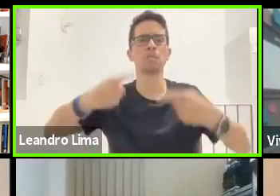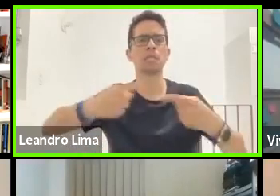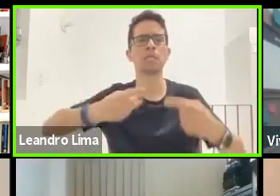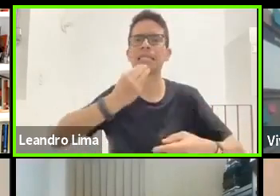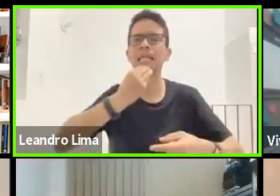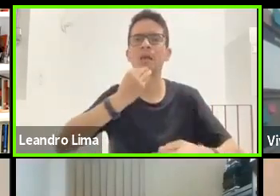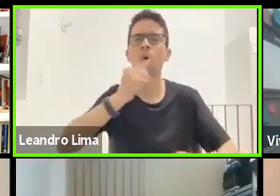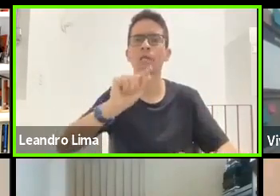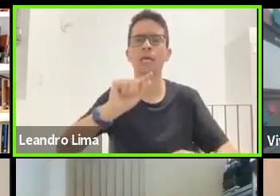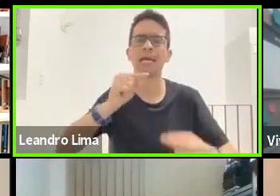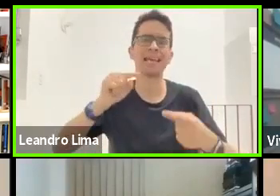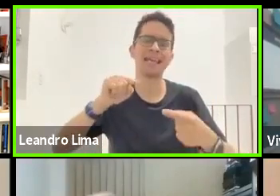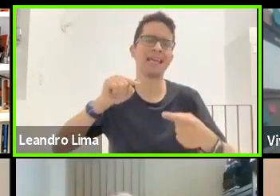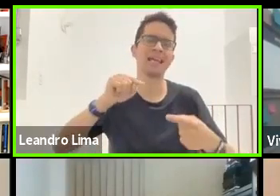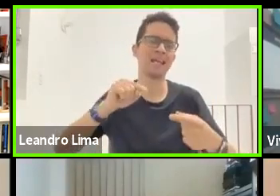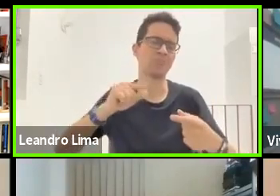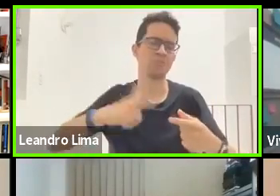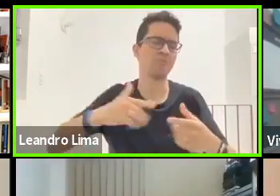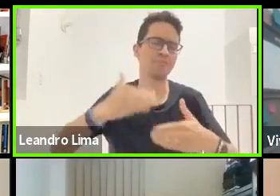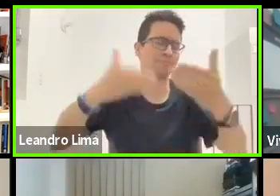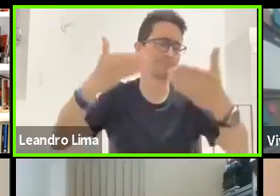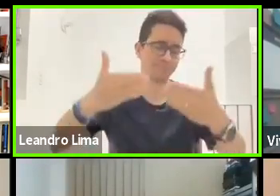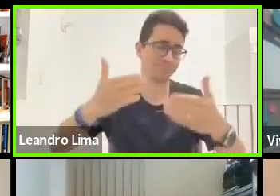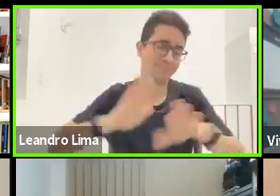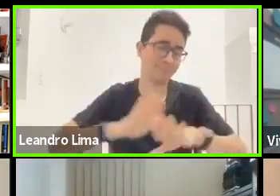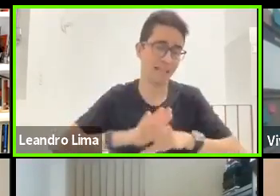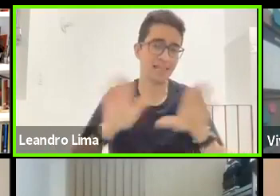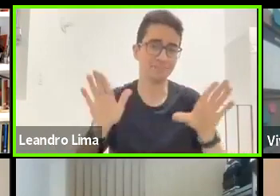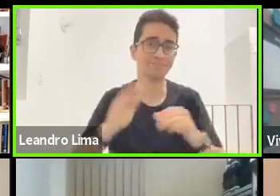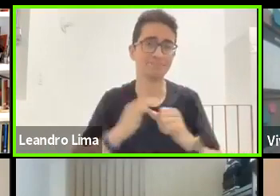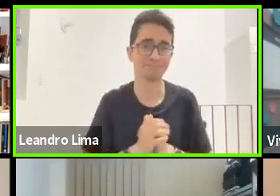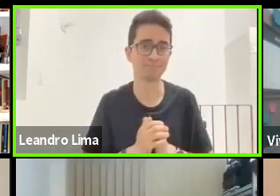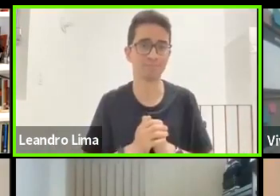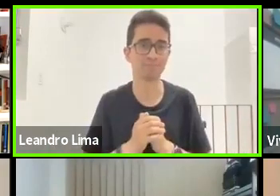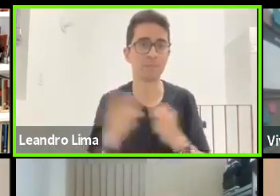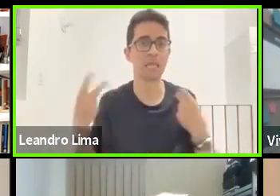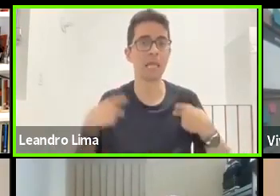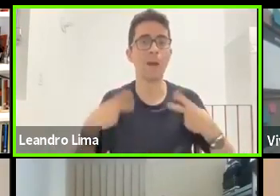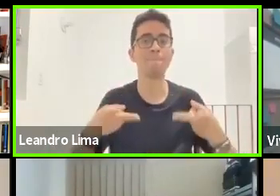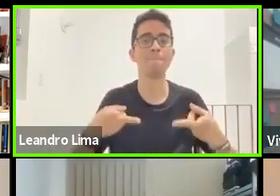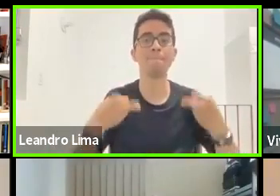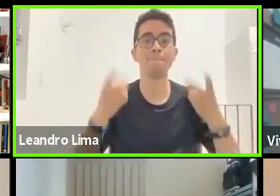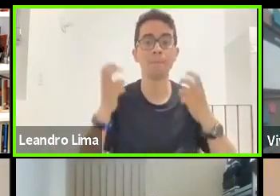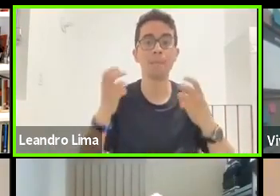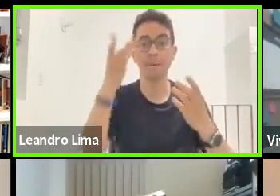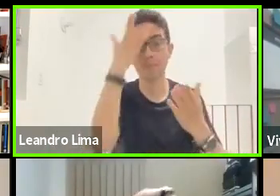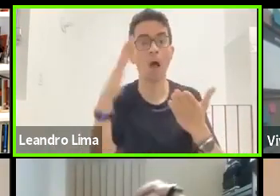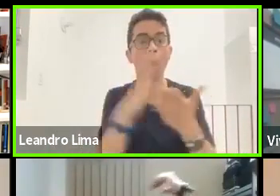So. So, there you go. I there you go. I see some people. chatting chatting, is anyone wants